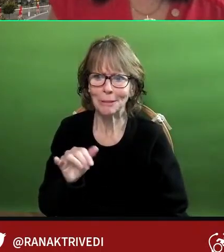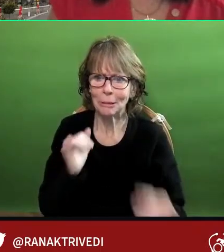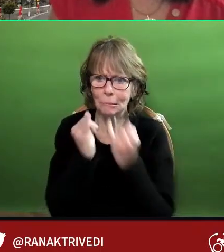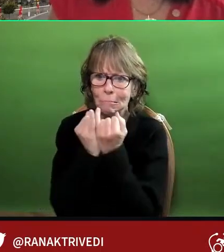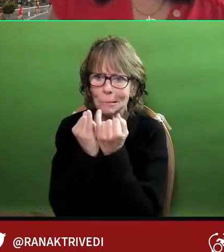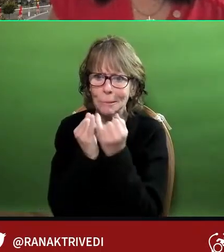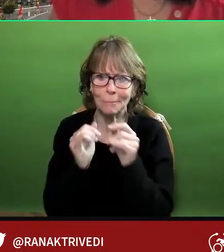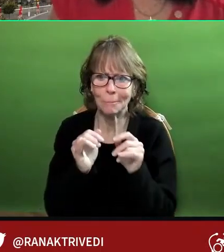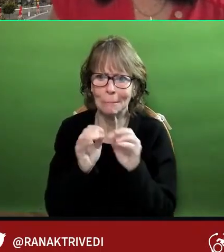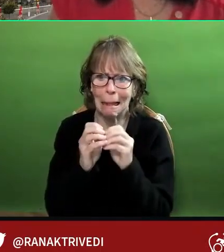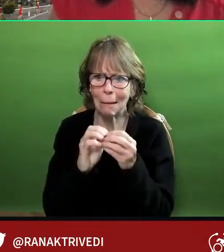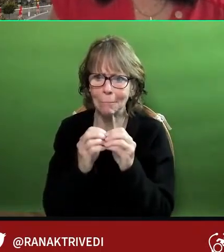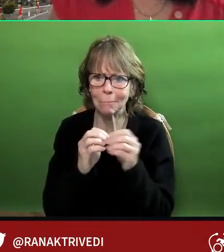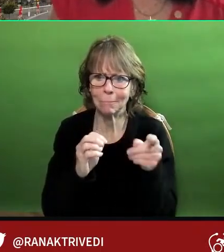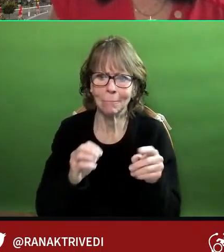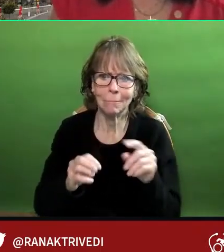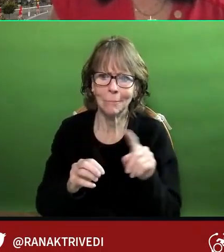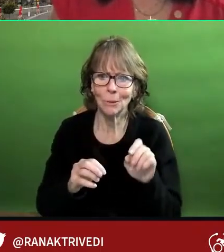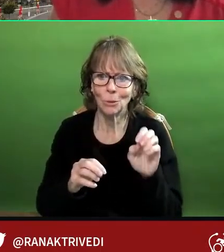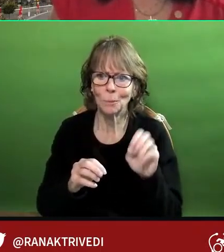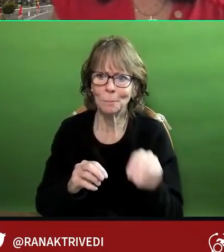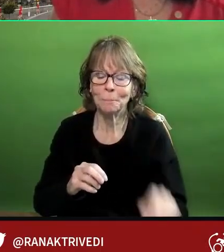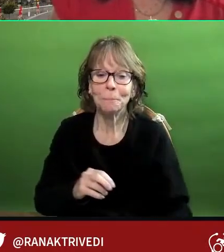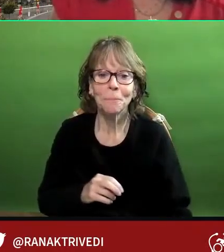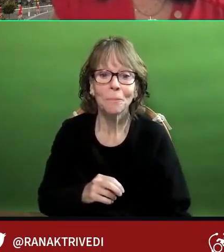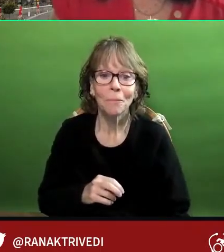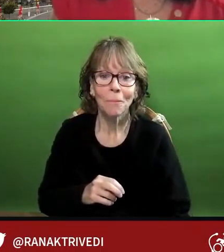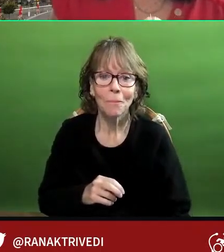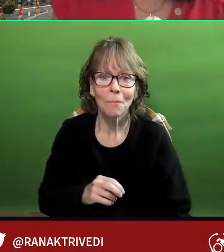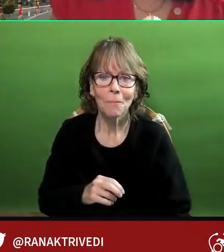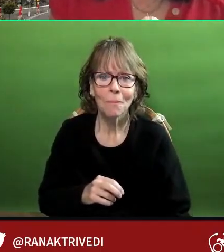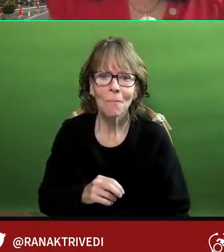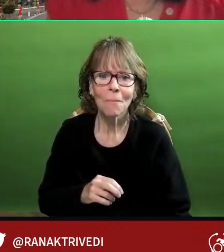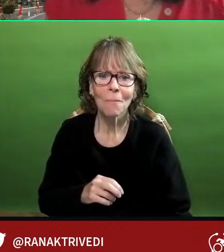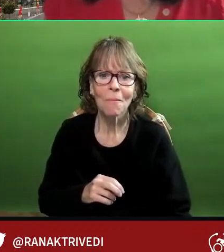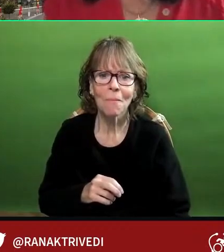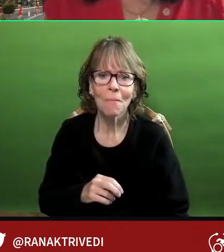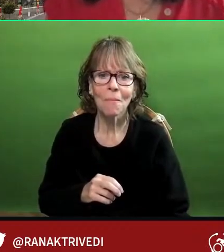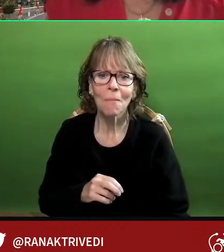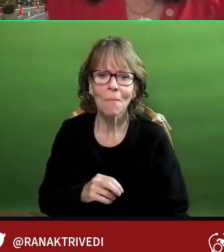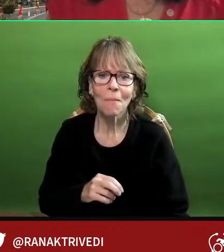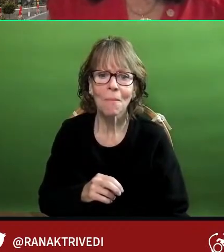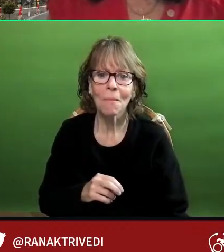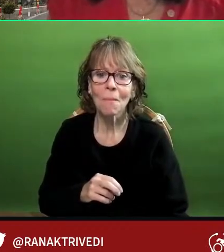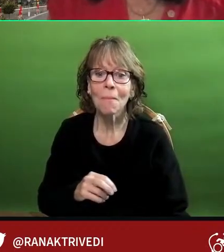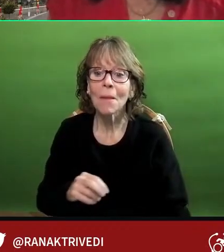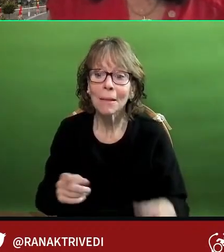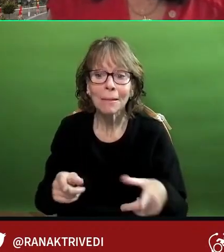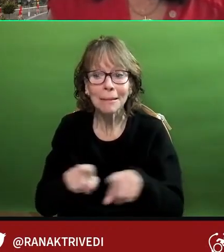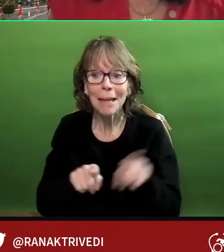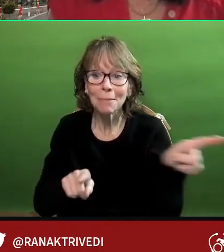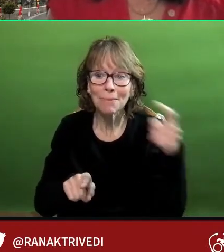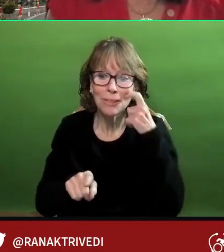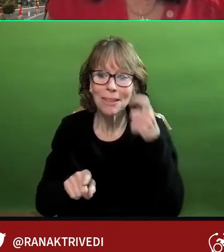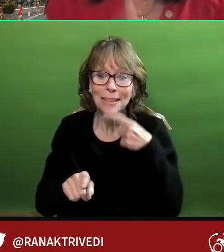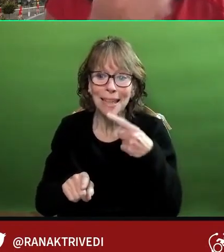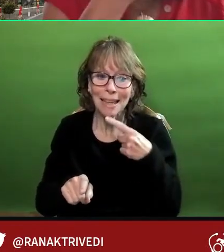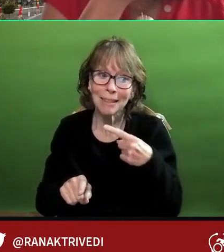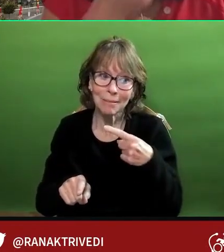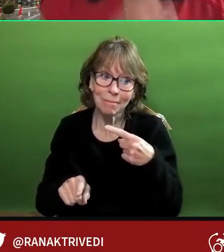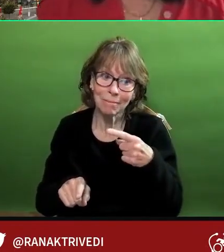So, similar to what Sonoo has said, I too am motivated by my personal story. These